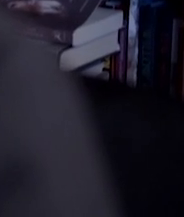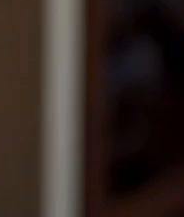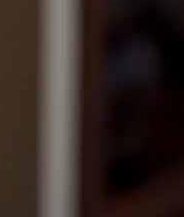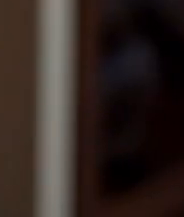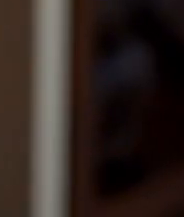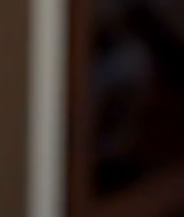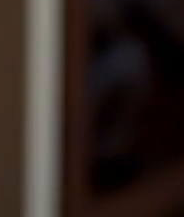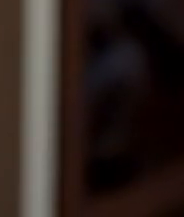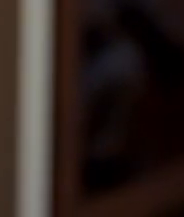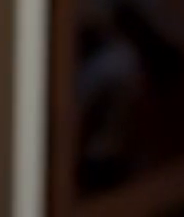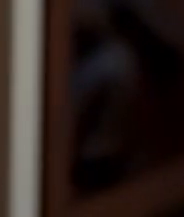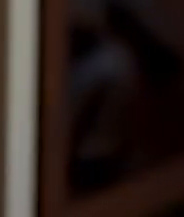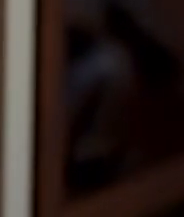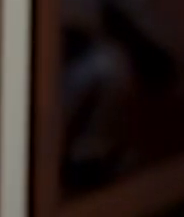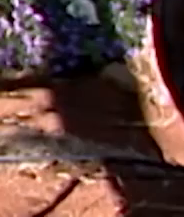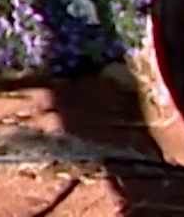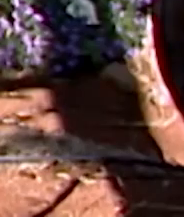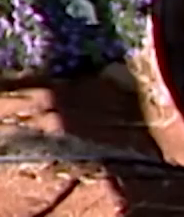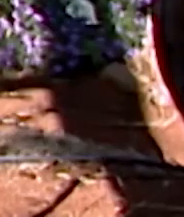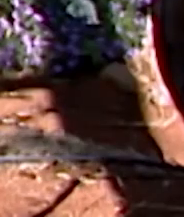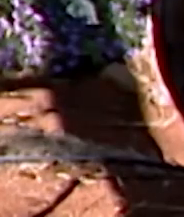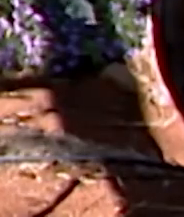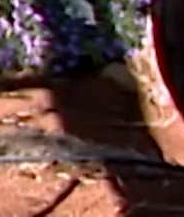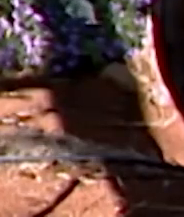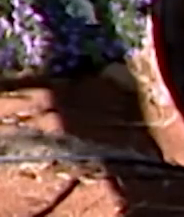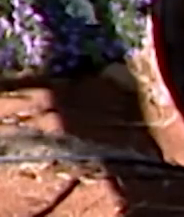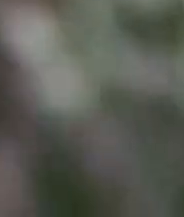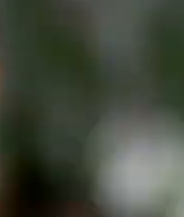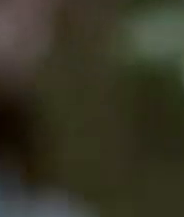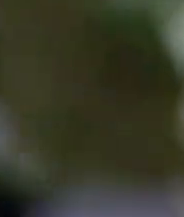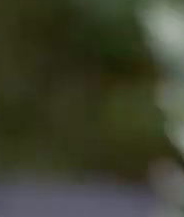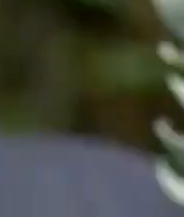I had no interest in writing as a young woman. But what these elders were teaching me,